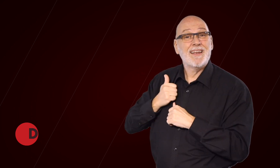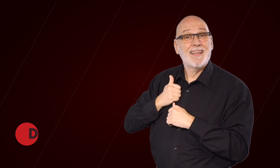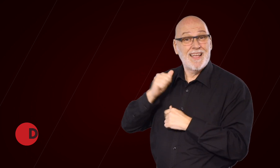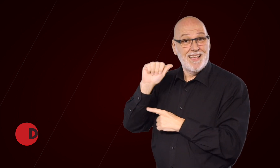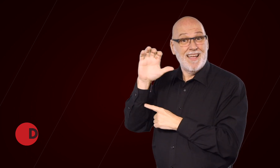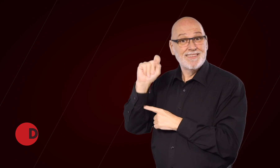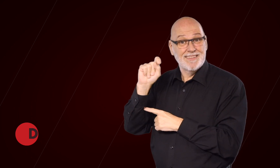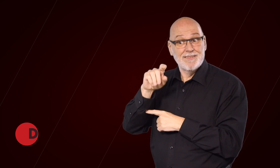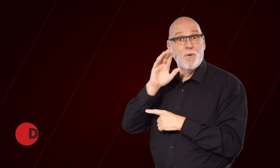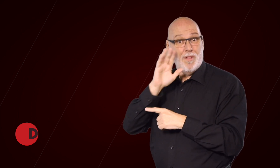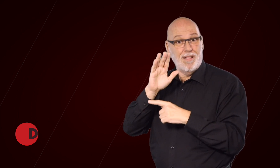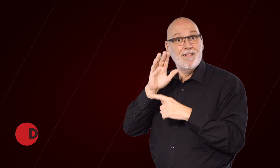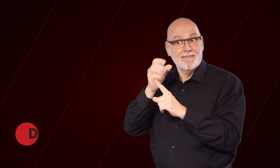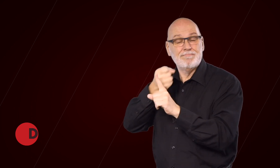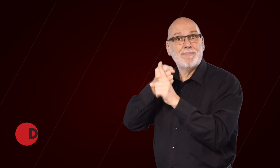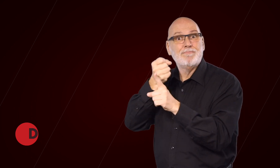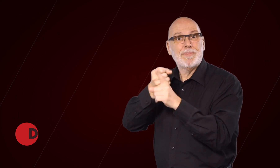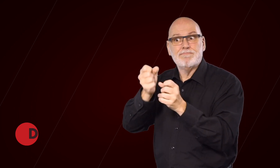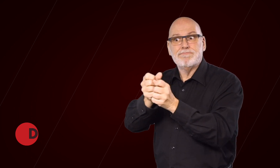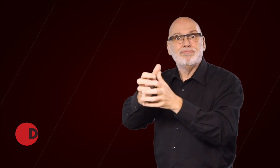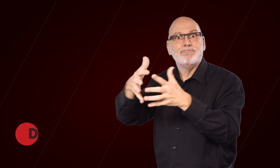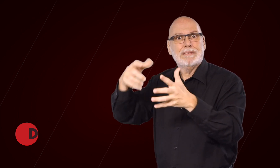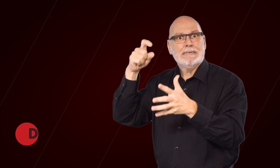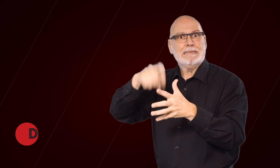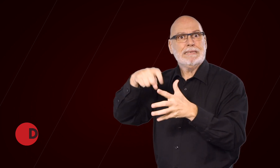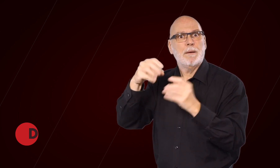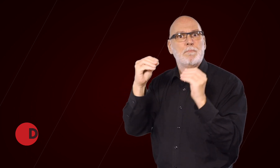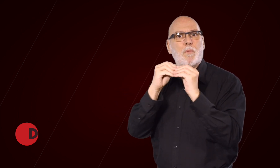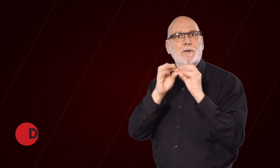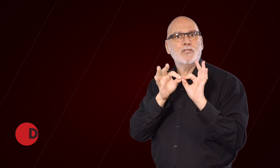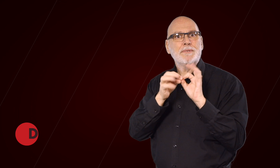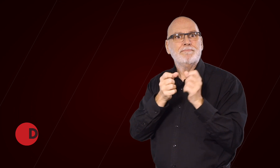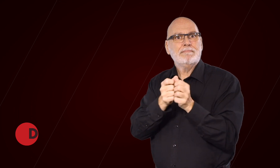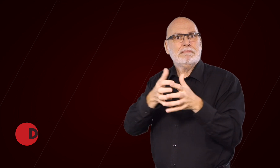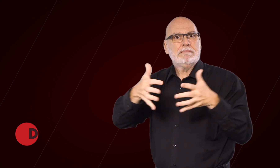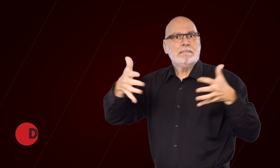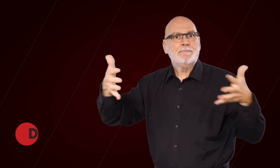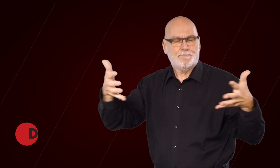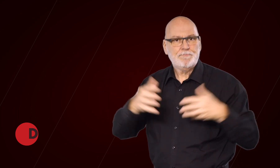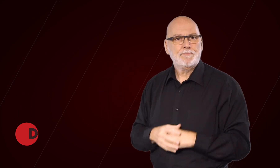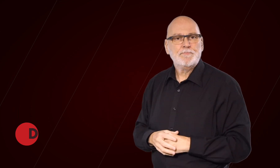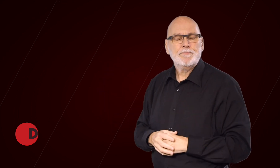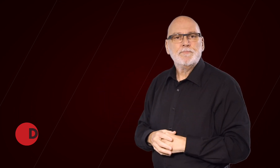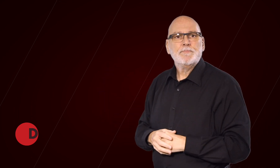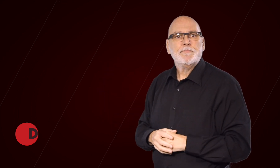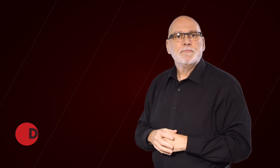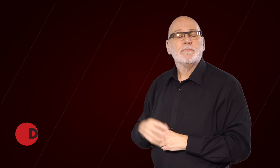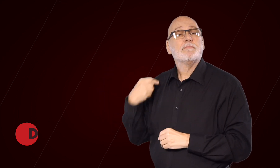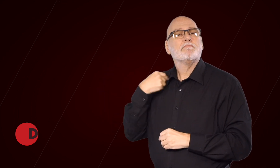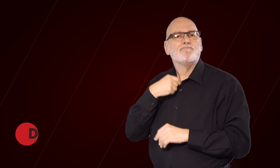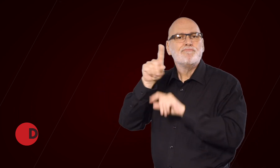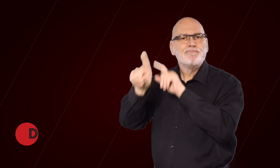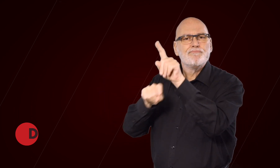of the Accessible Canada Act (ACA) go into effect.